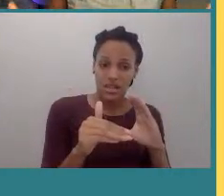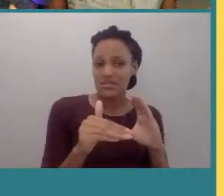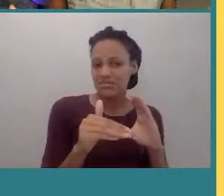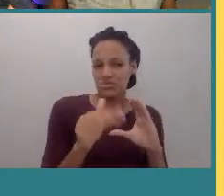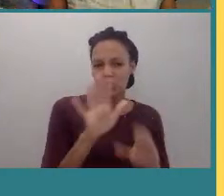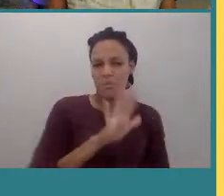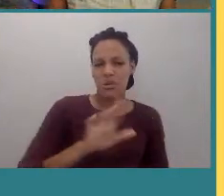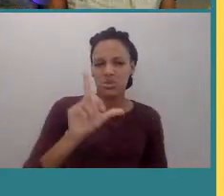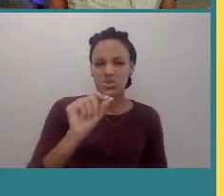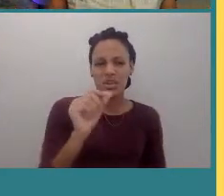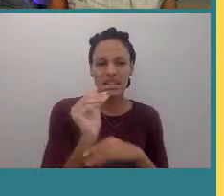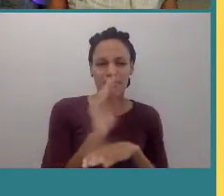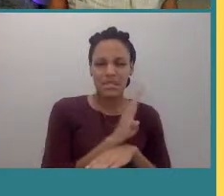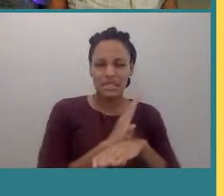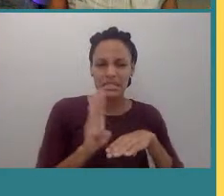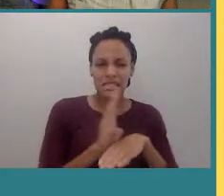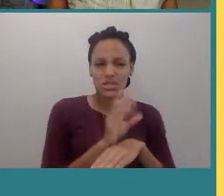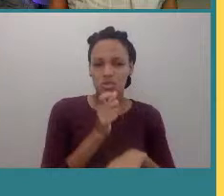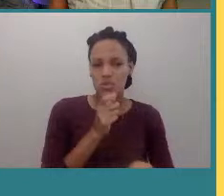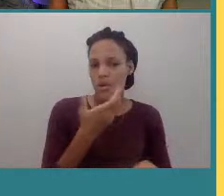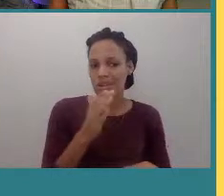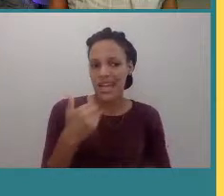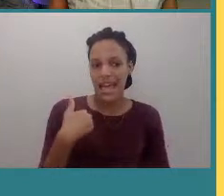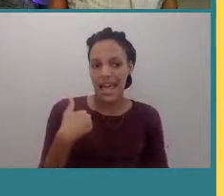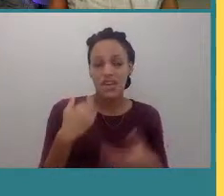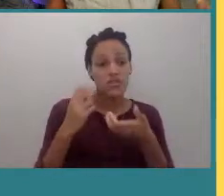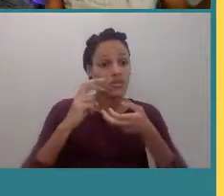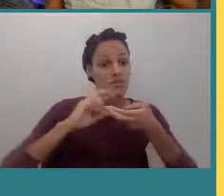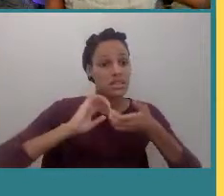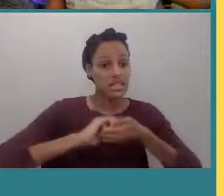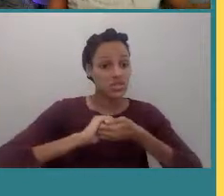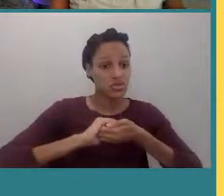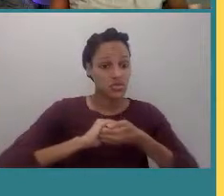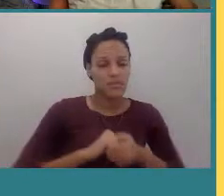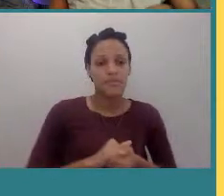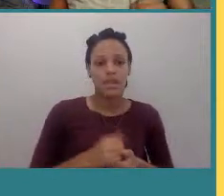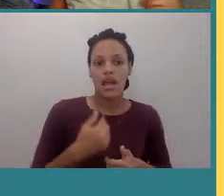does that mean to spend money into yourself? Reinvest into your business? I do not know